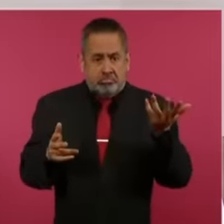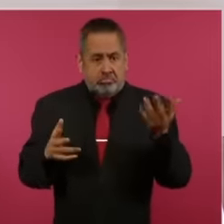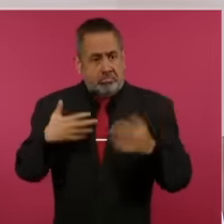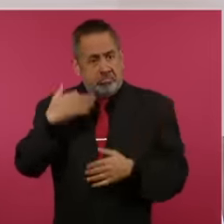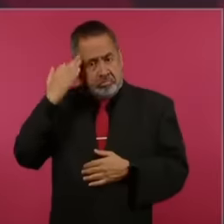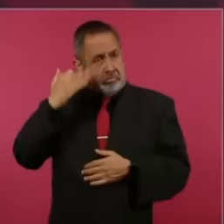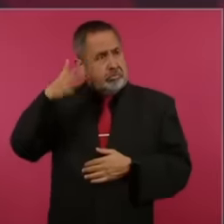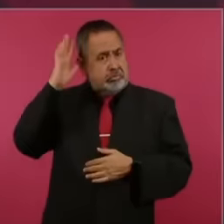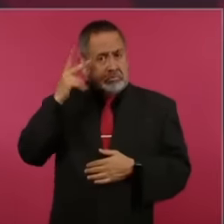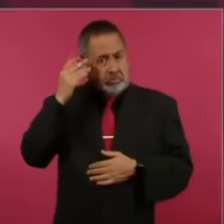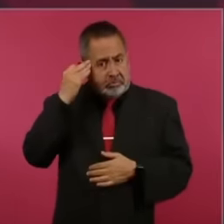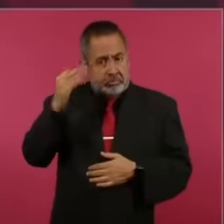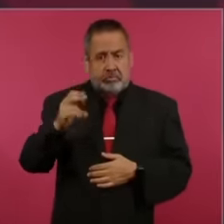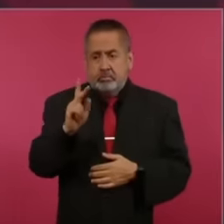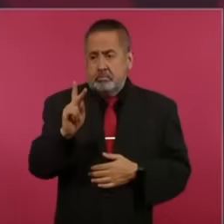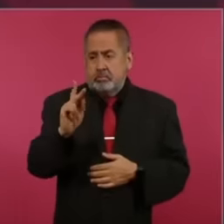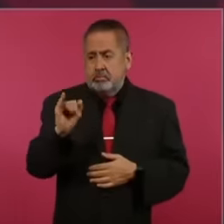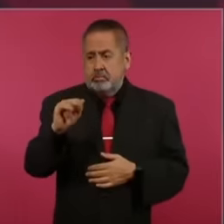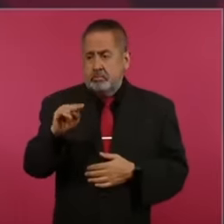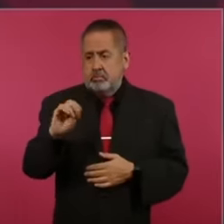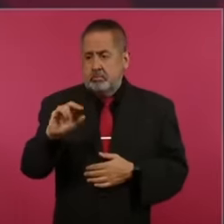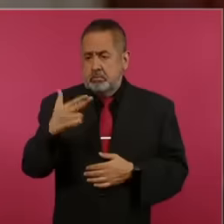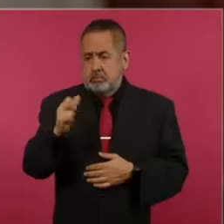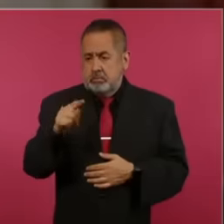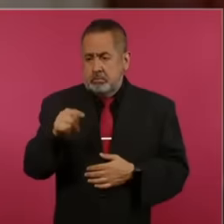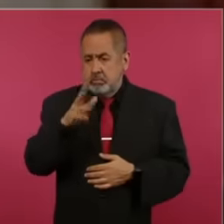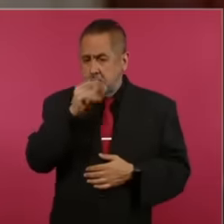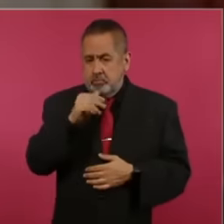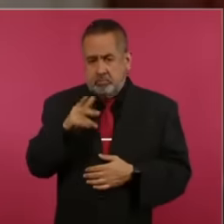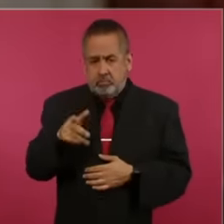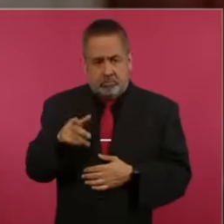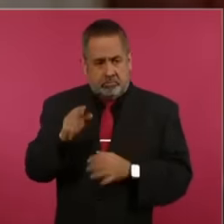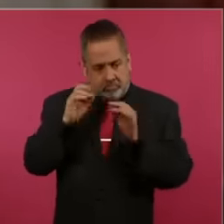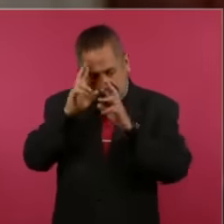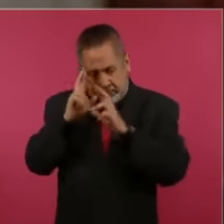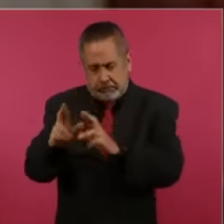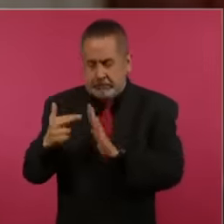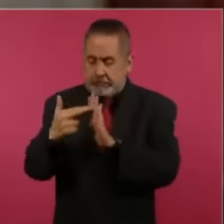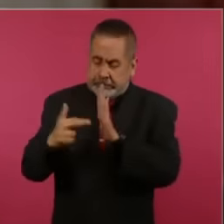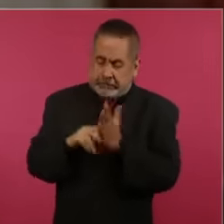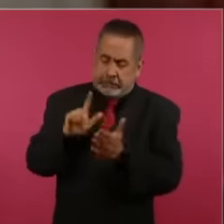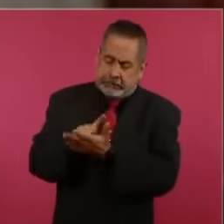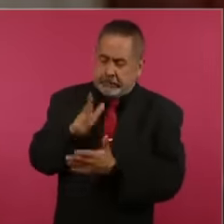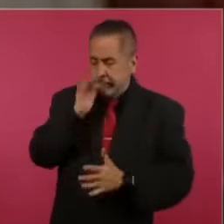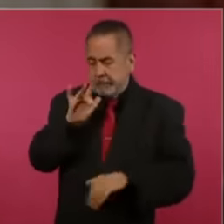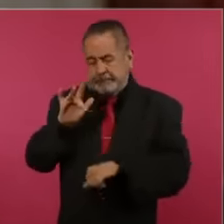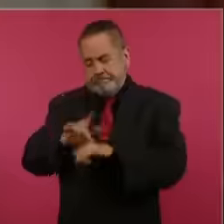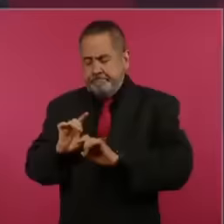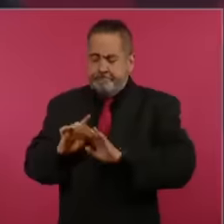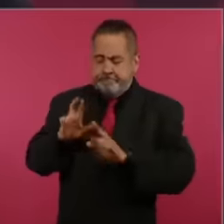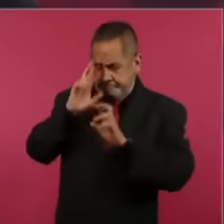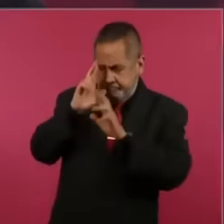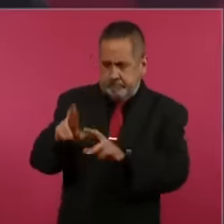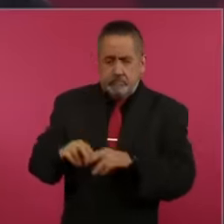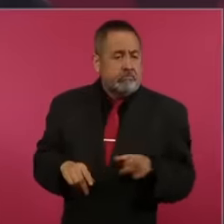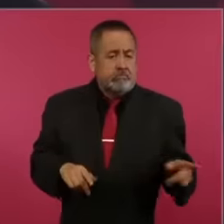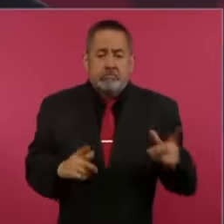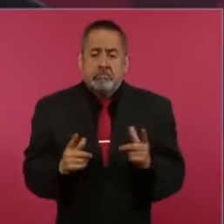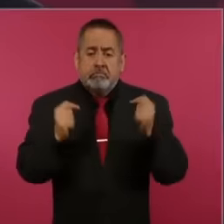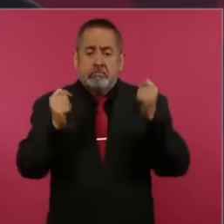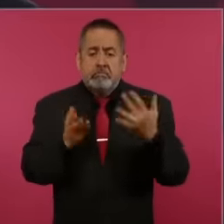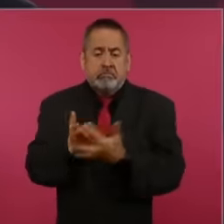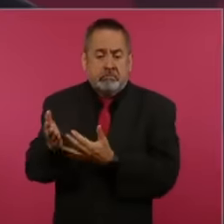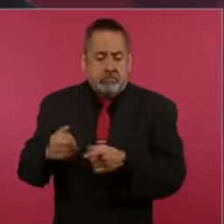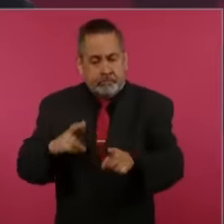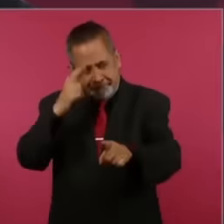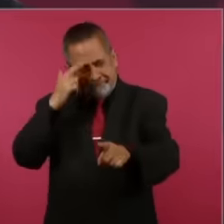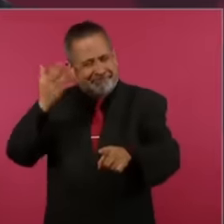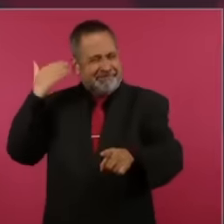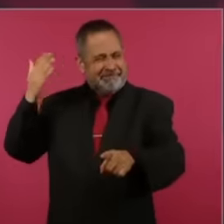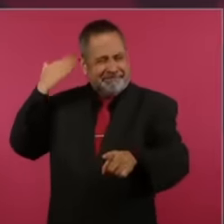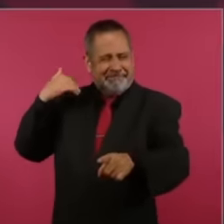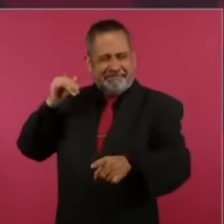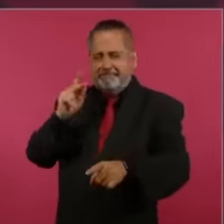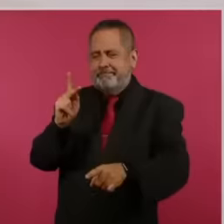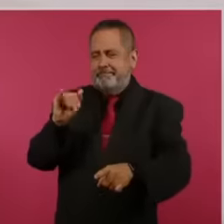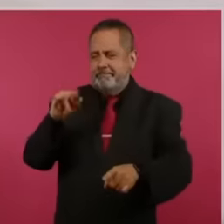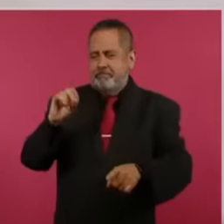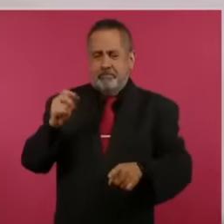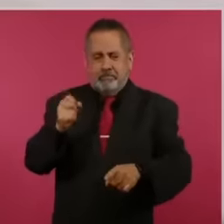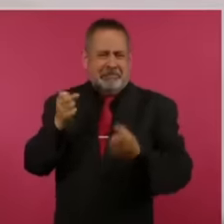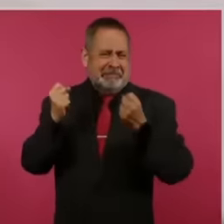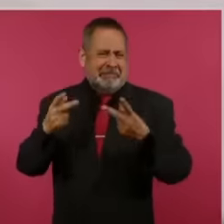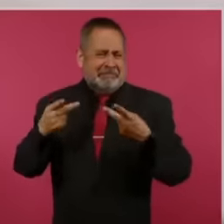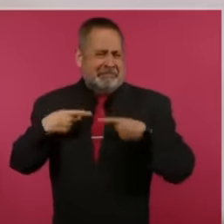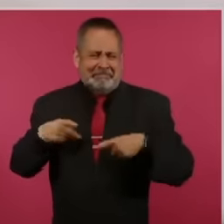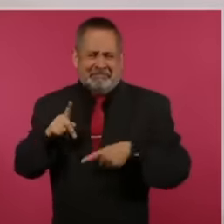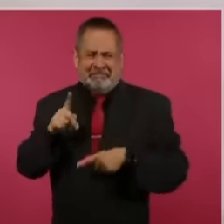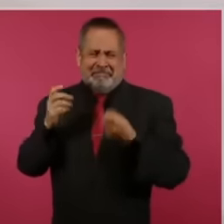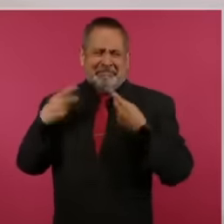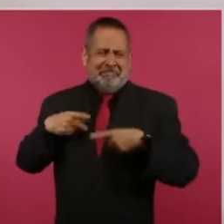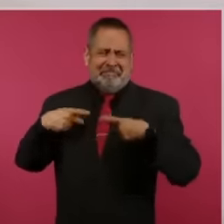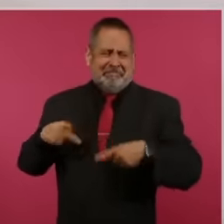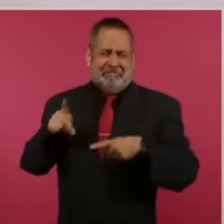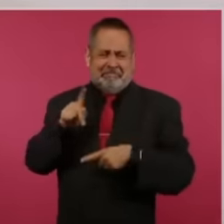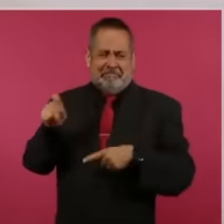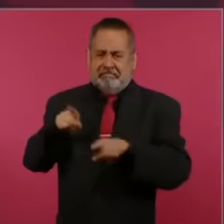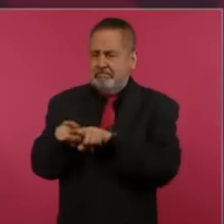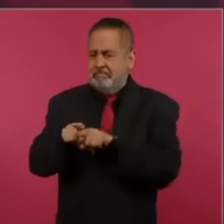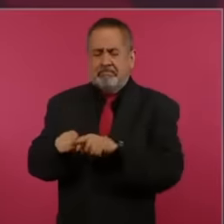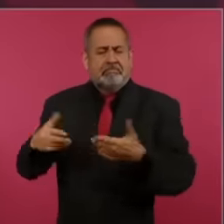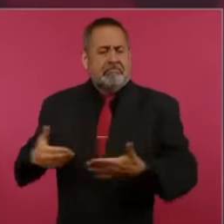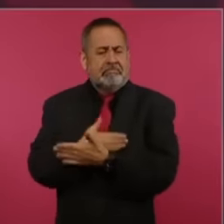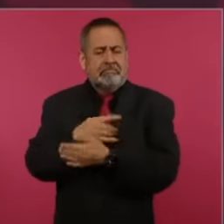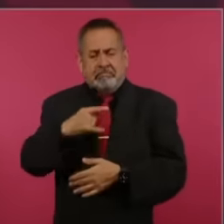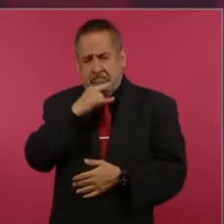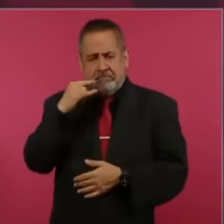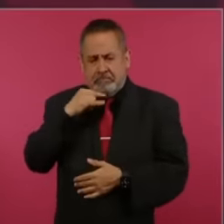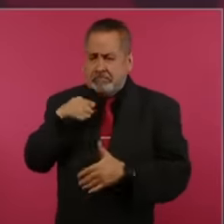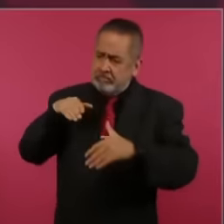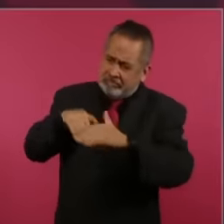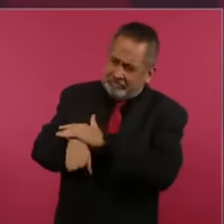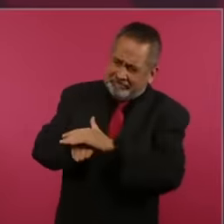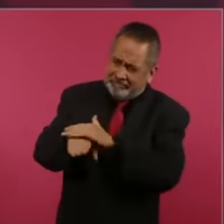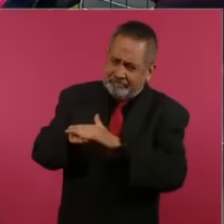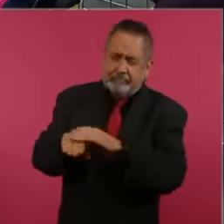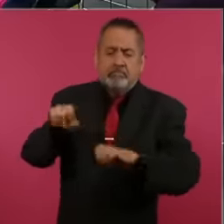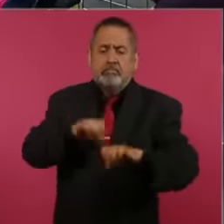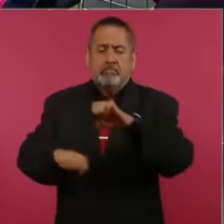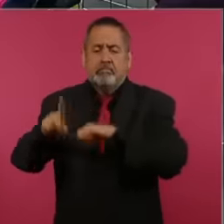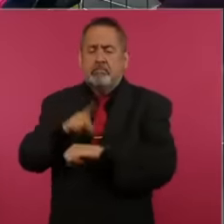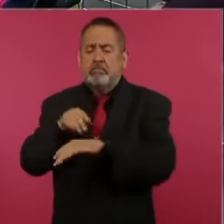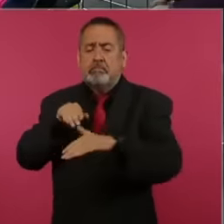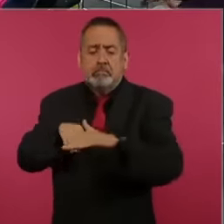Pinochet. Hundreds of Chilean brothers went to protect themselves at our embassy and